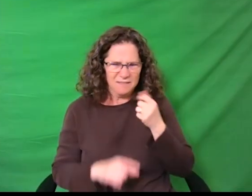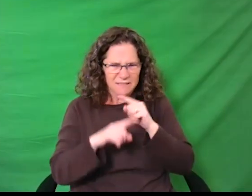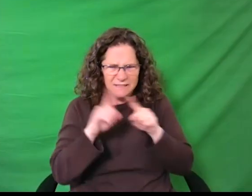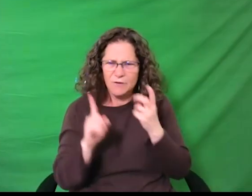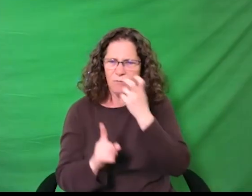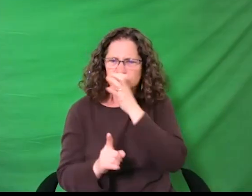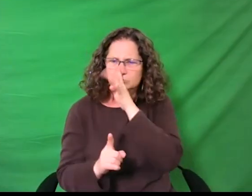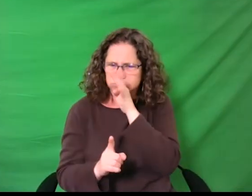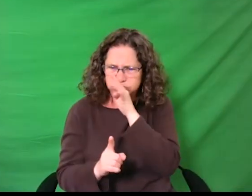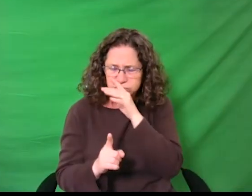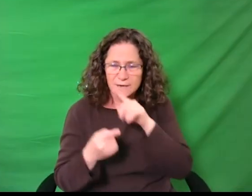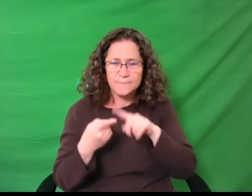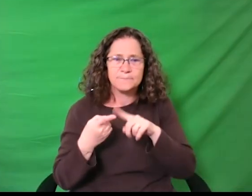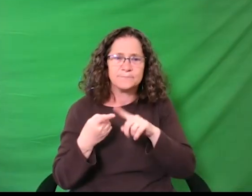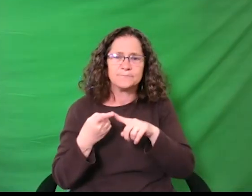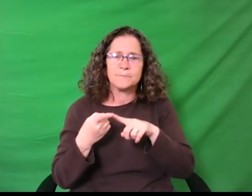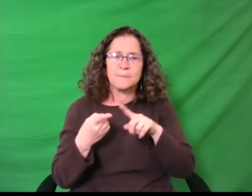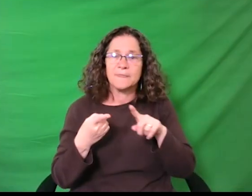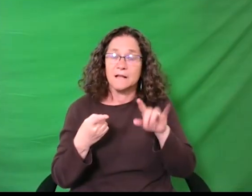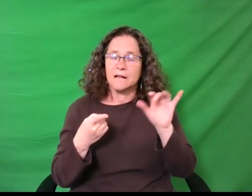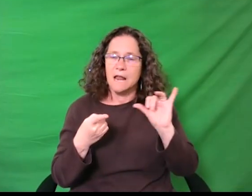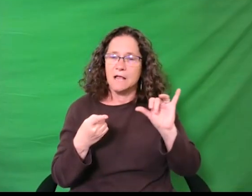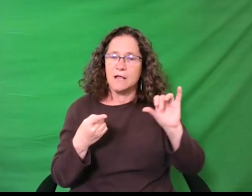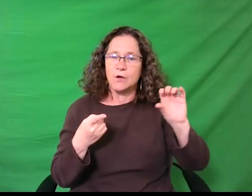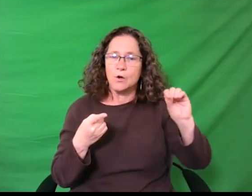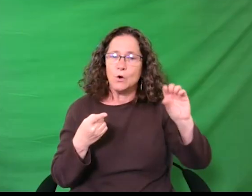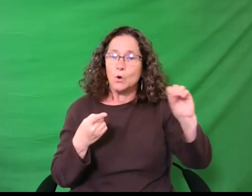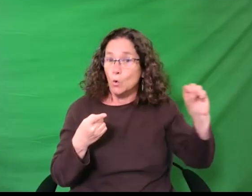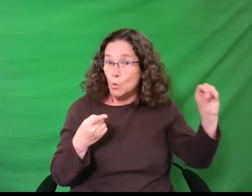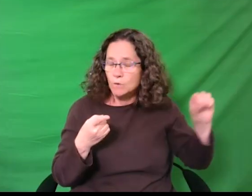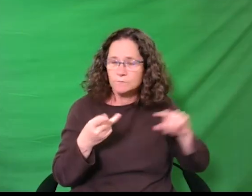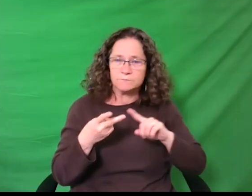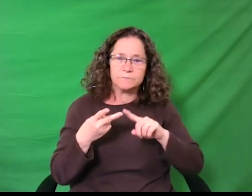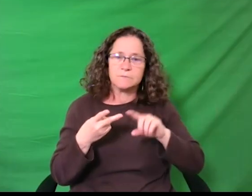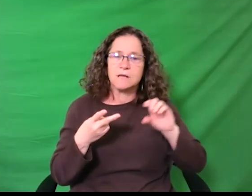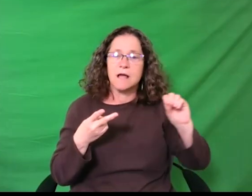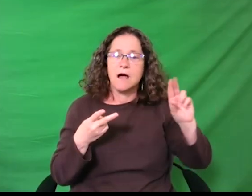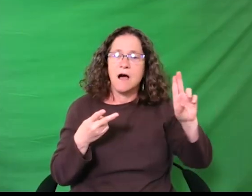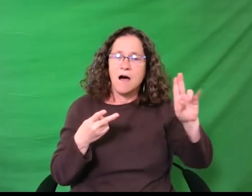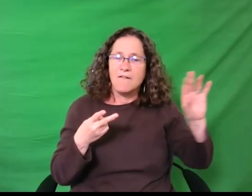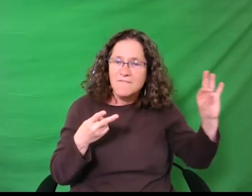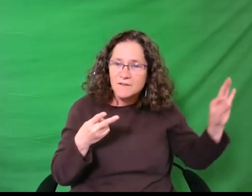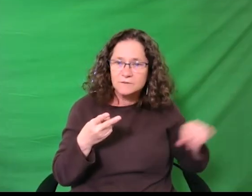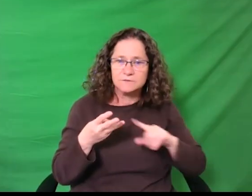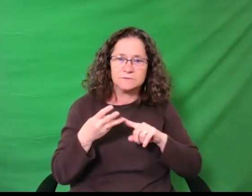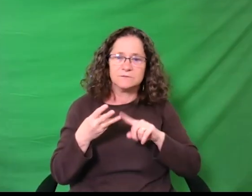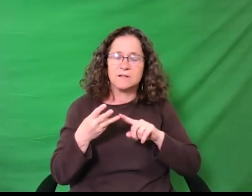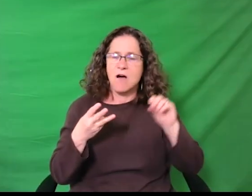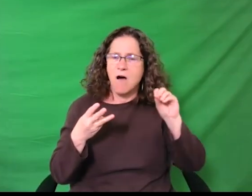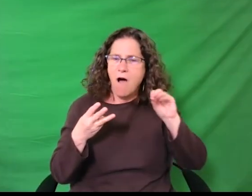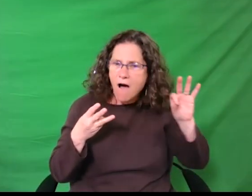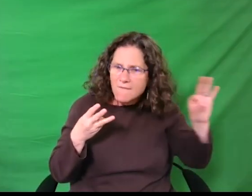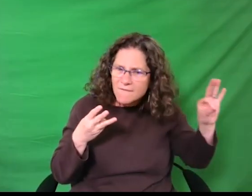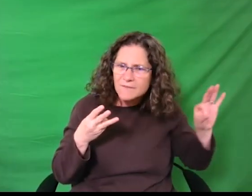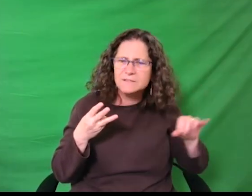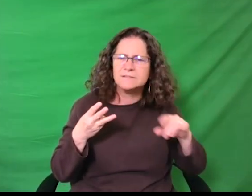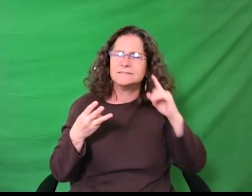We can be-- they can be through or tough or cough. The spelling doesn't help us understand